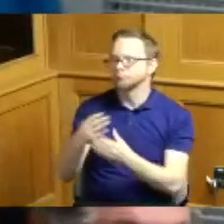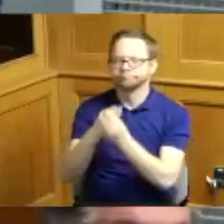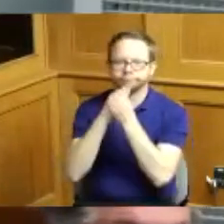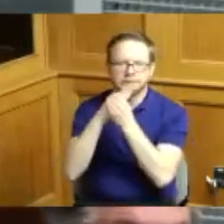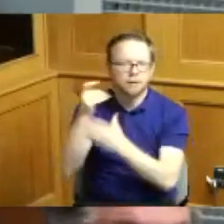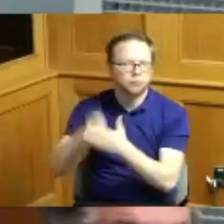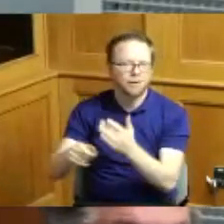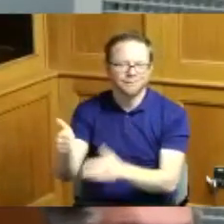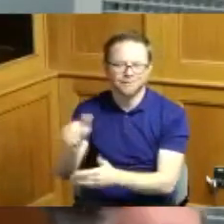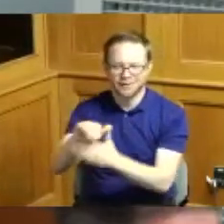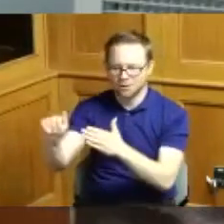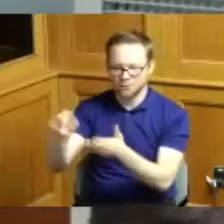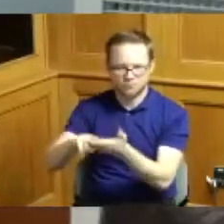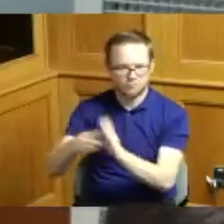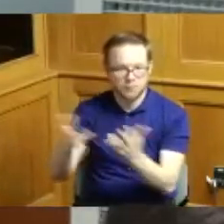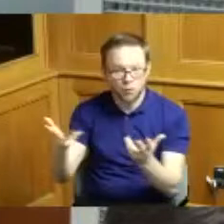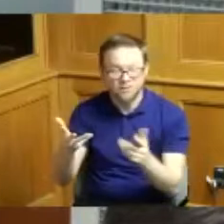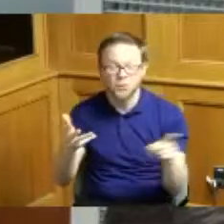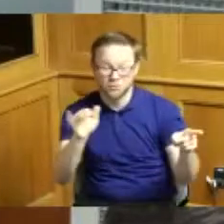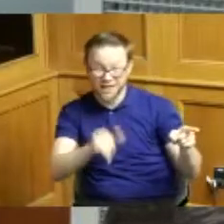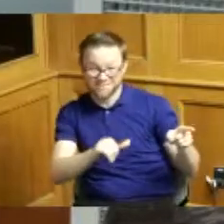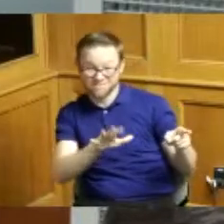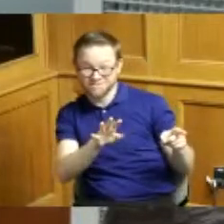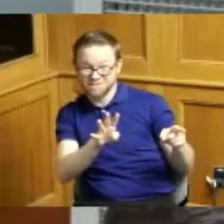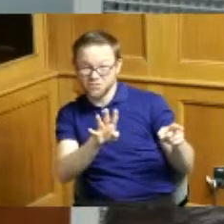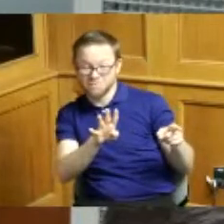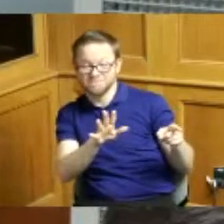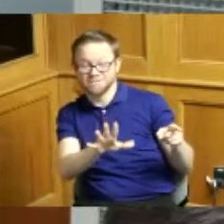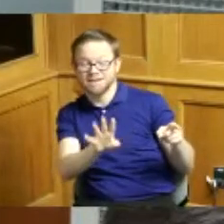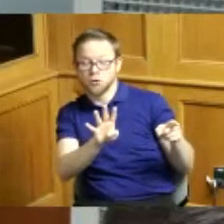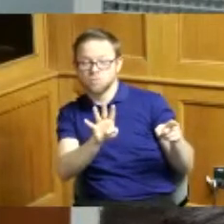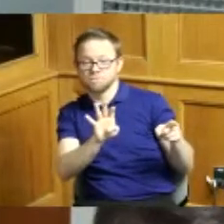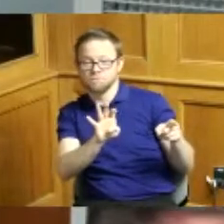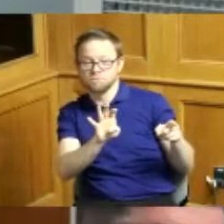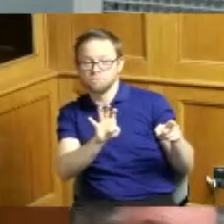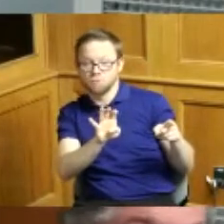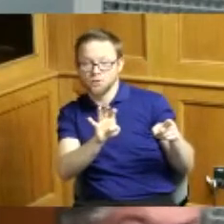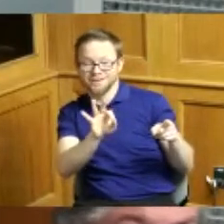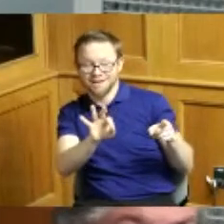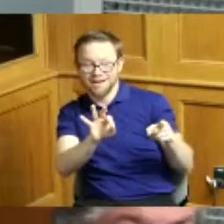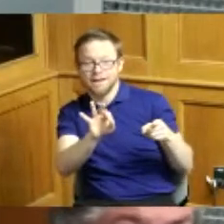what that number means the 449 million is just how much total dollars changes hands so if I buy